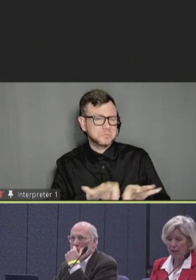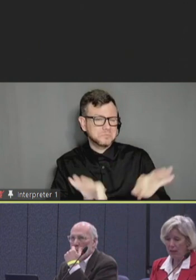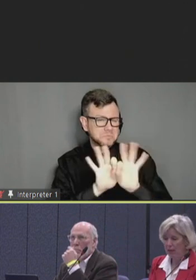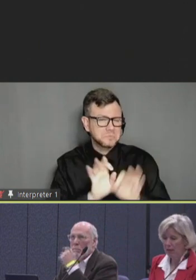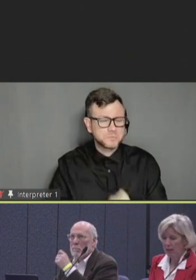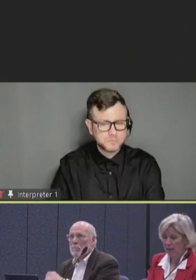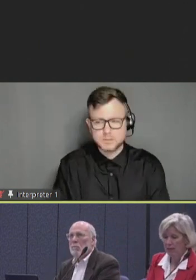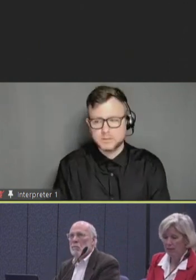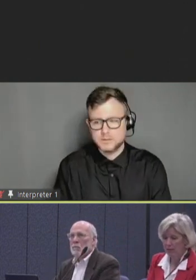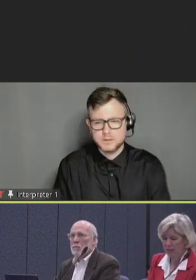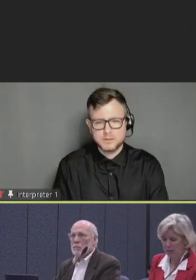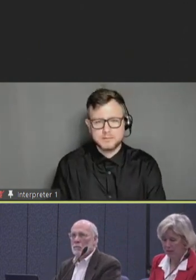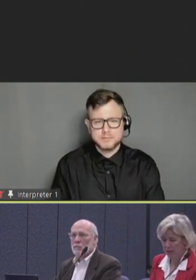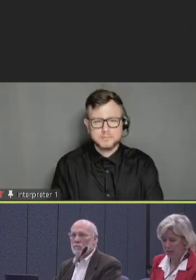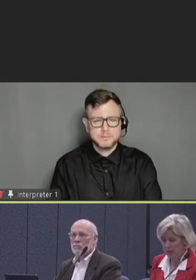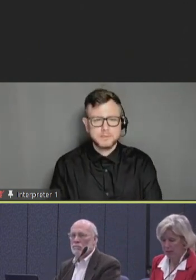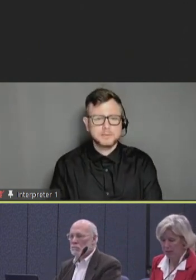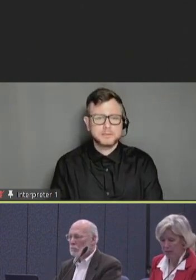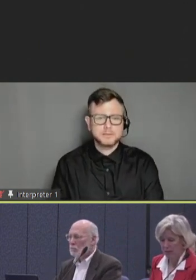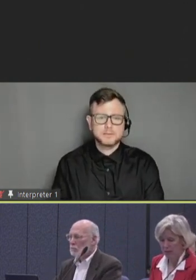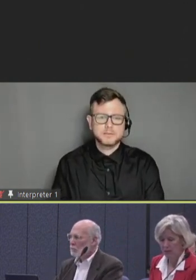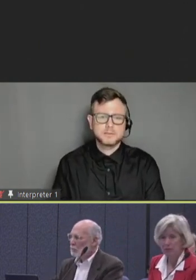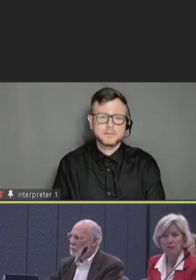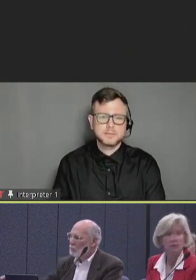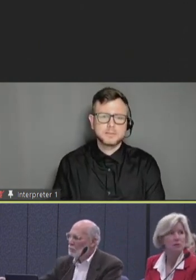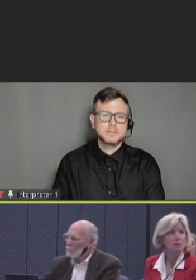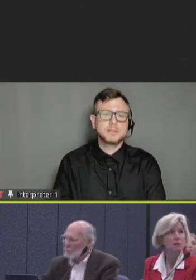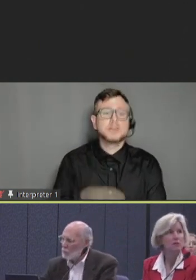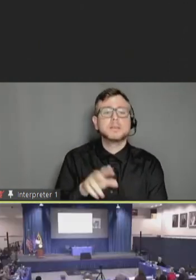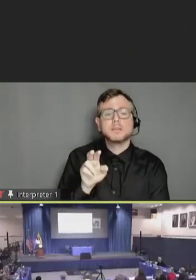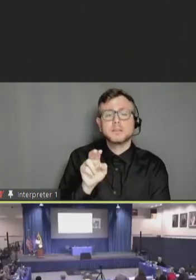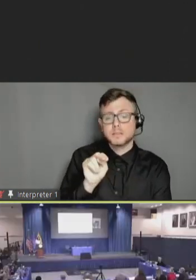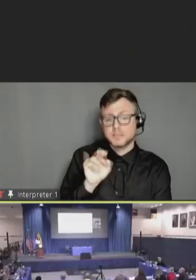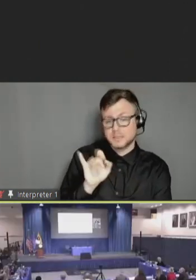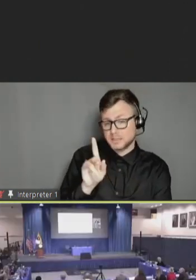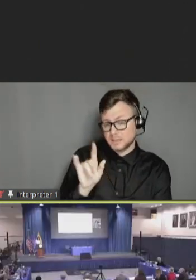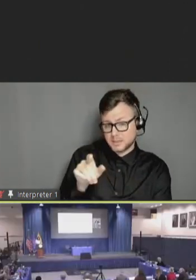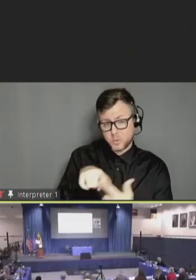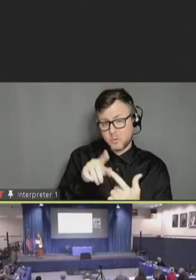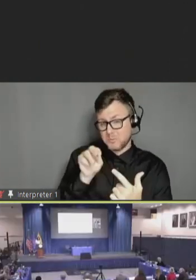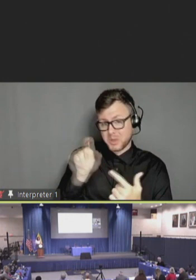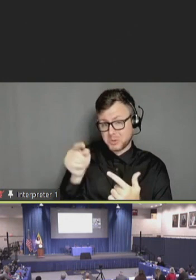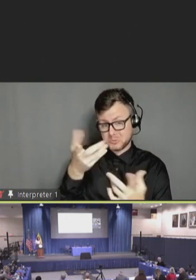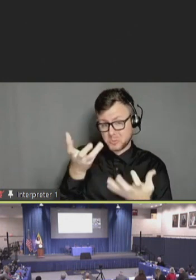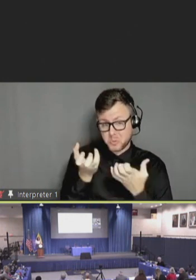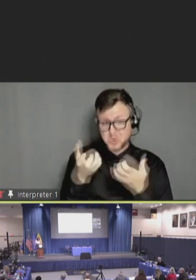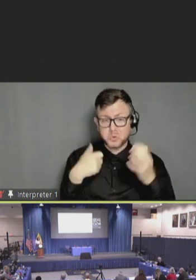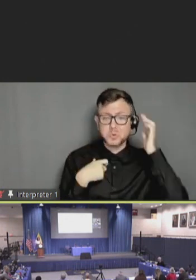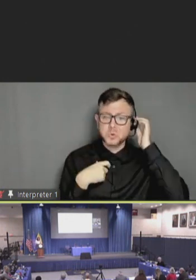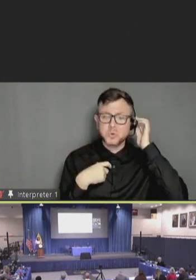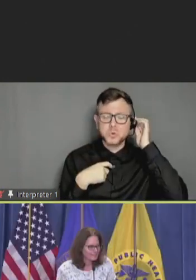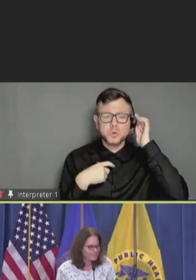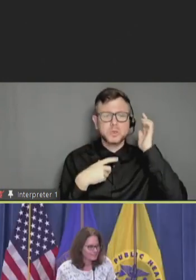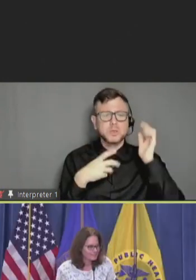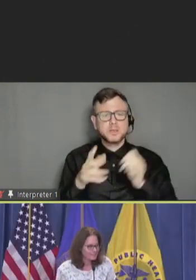Robert Hopkins: Matt or Nikki, either one of you want to comment?